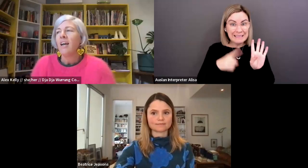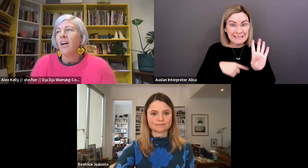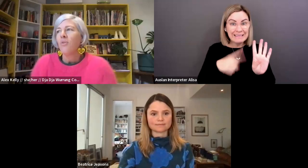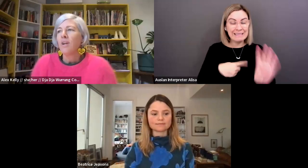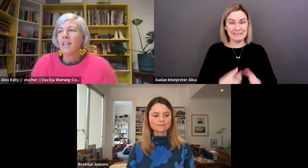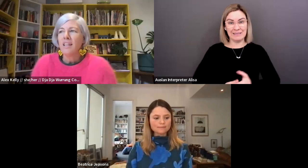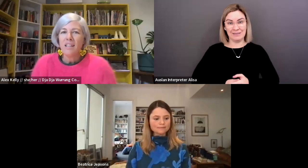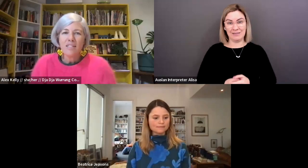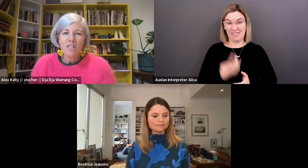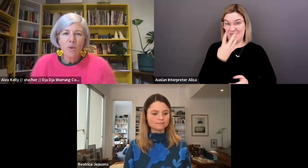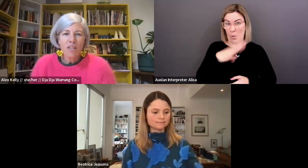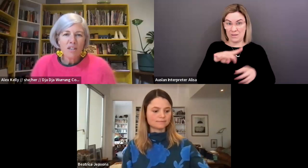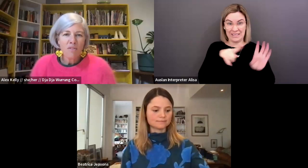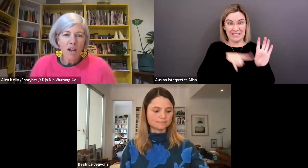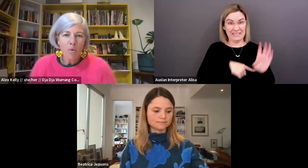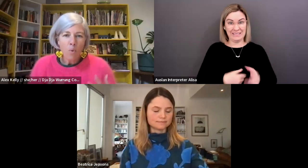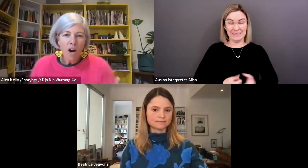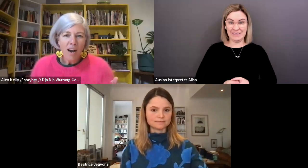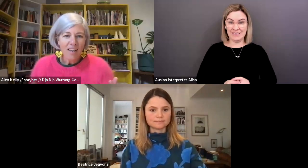gas and oil right now, even though we've been talking about climate